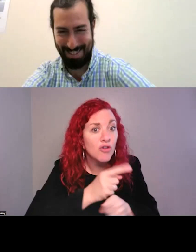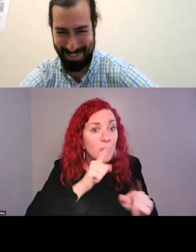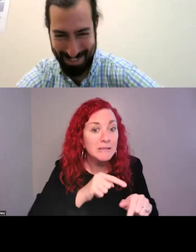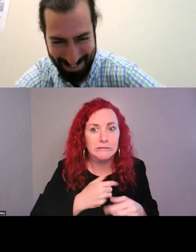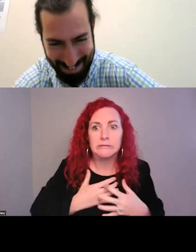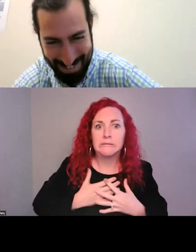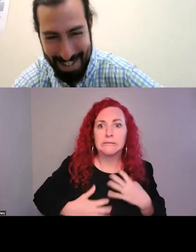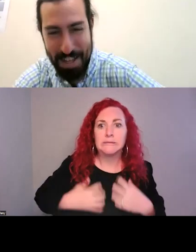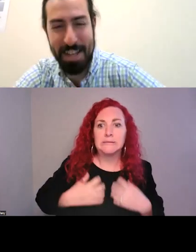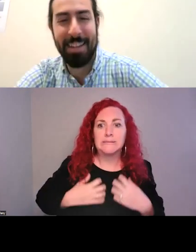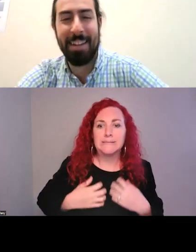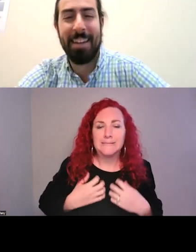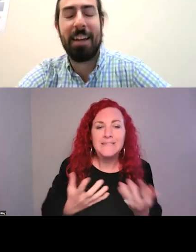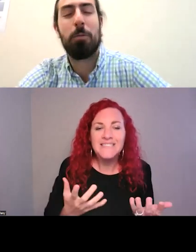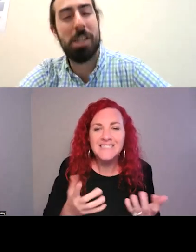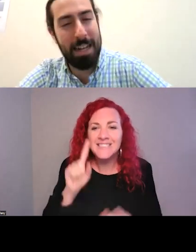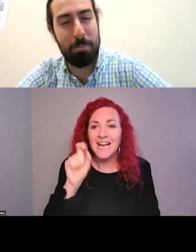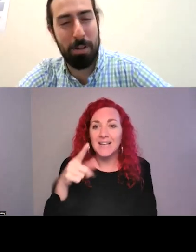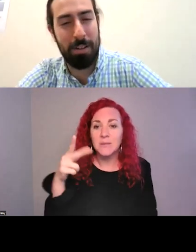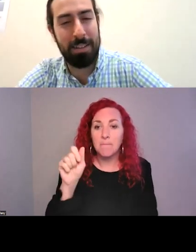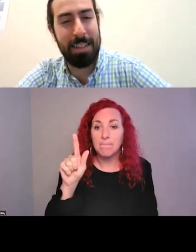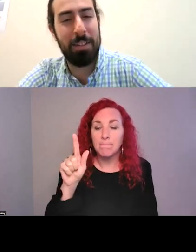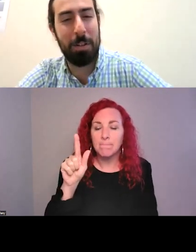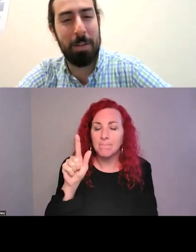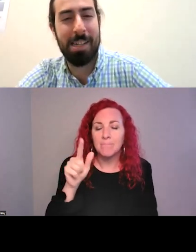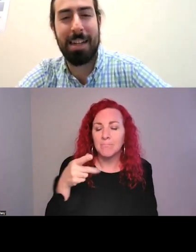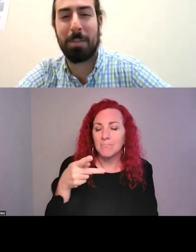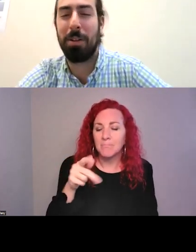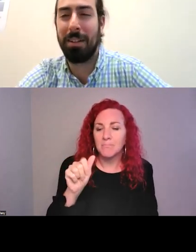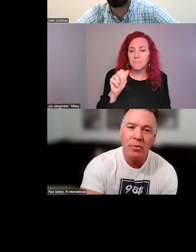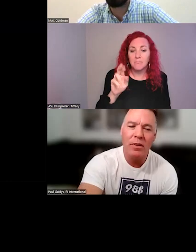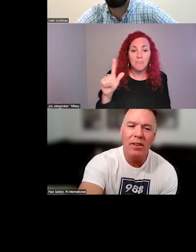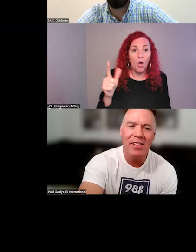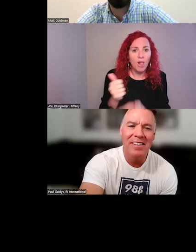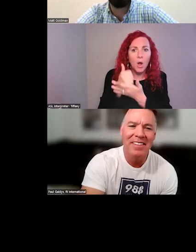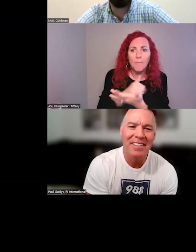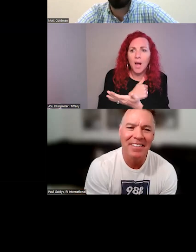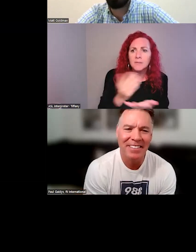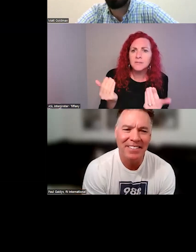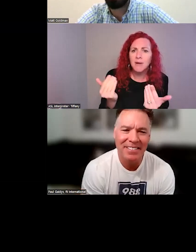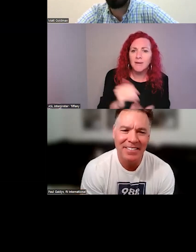: NEVER A GOOD SIGN. : SHOULD WE ASK PAUL? : PAUL, I AM PUTTING YOU ON HERE.